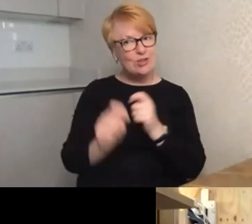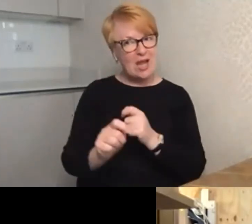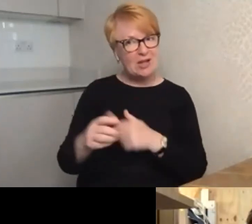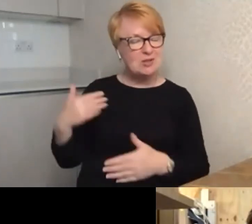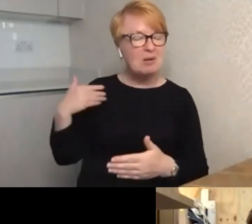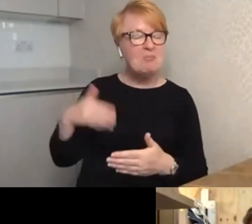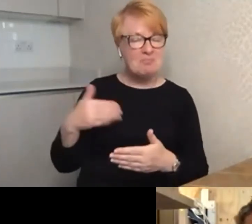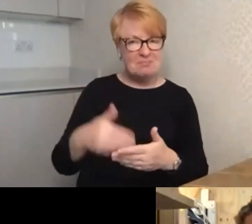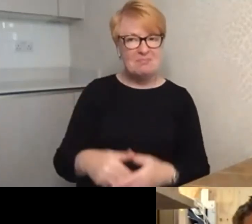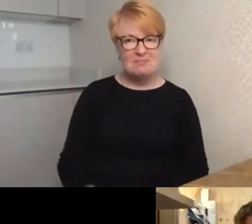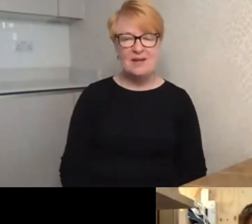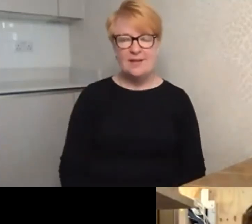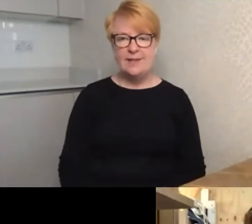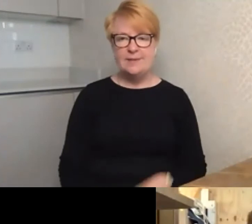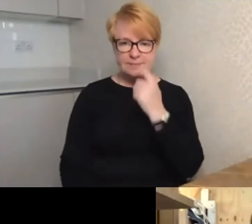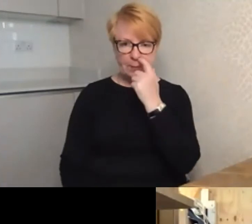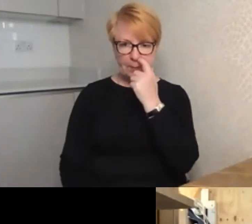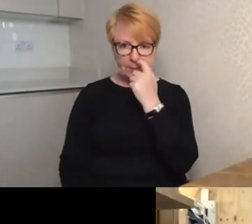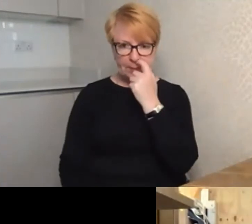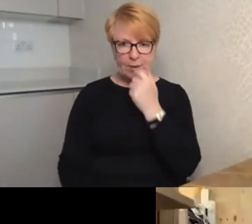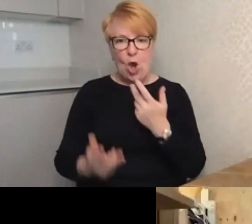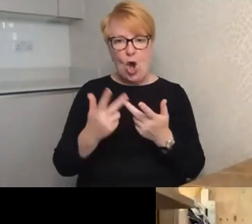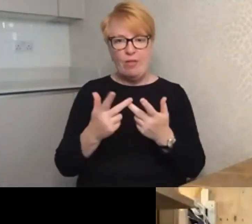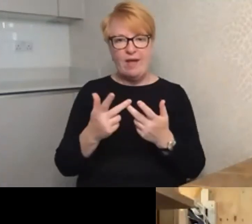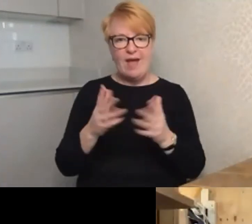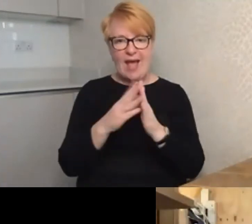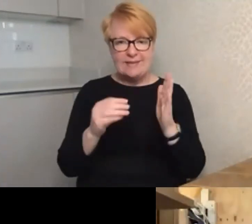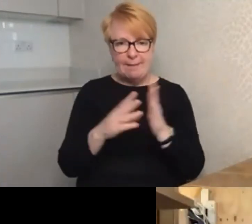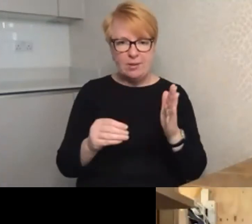And then there are other examples like Martha Rosler’s ‘If you were here’ from 1989,